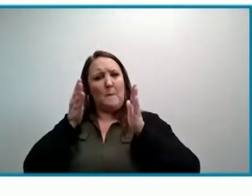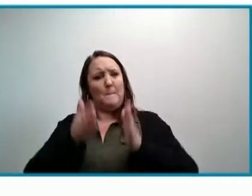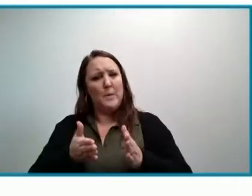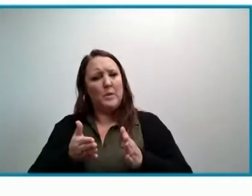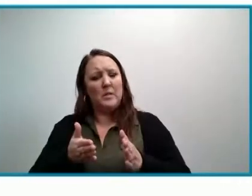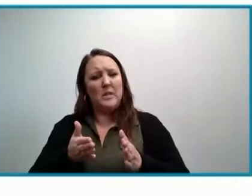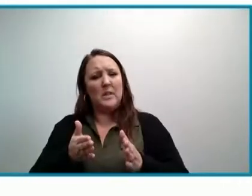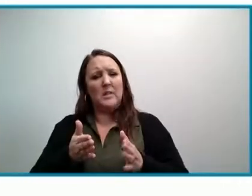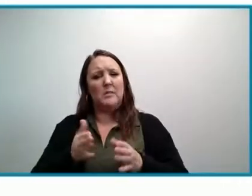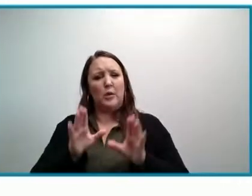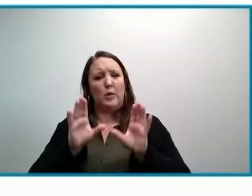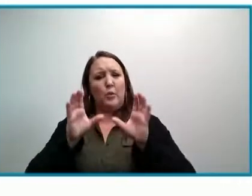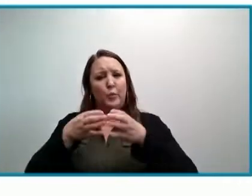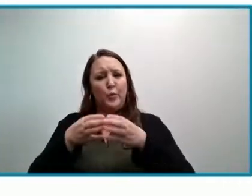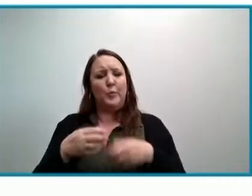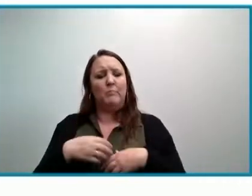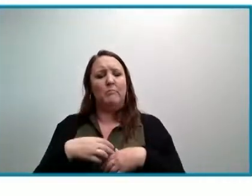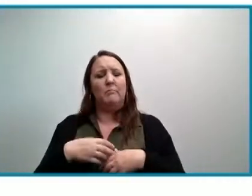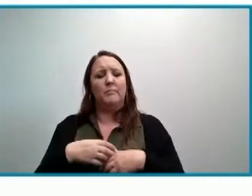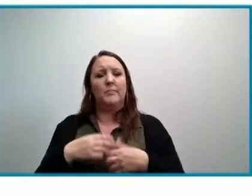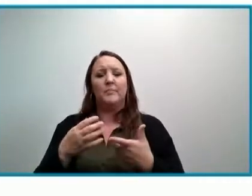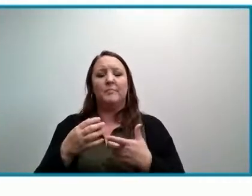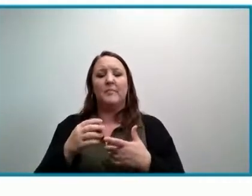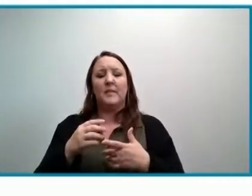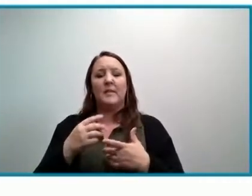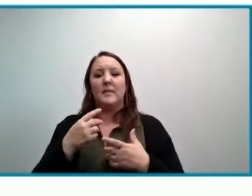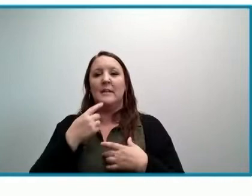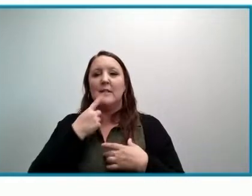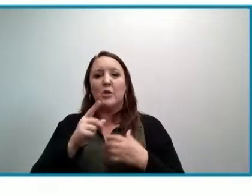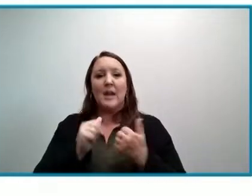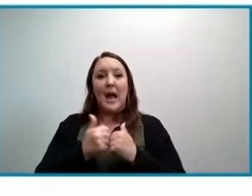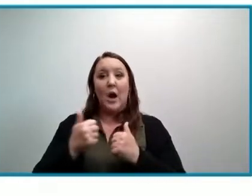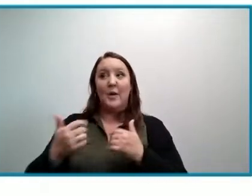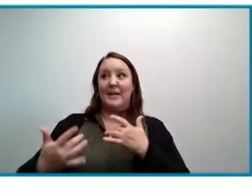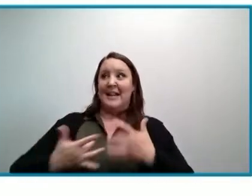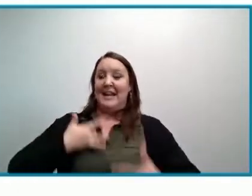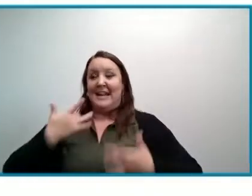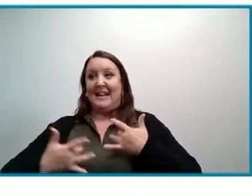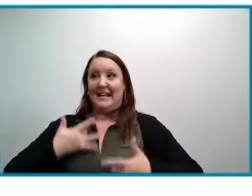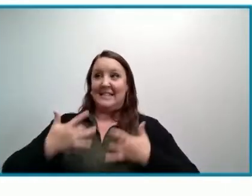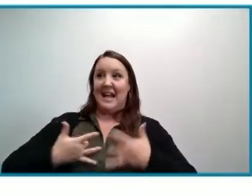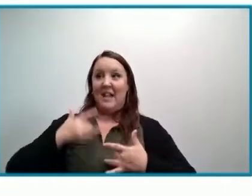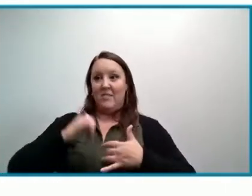it also speaks to the enthusiasm to which they speak about the program to potential participants.